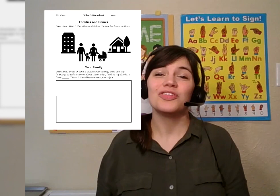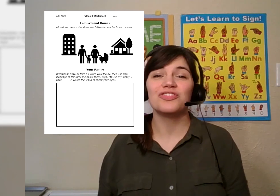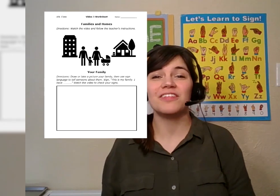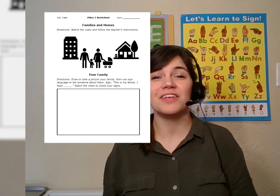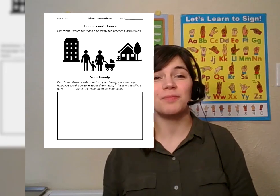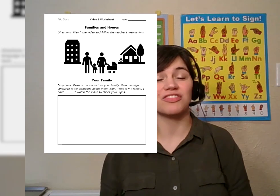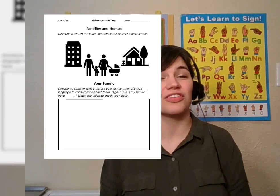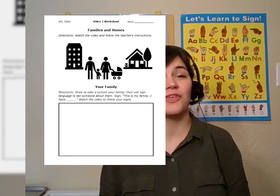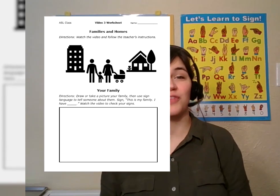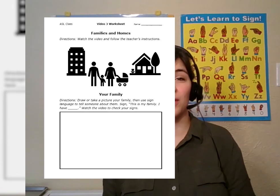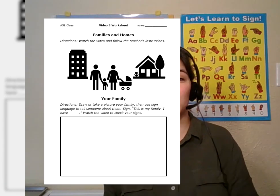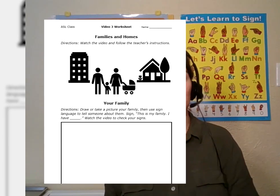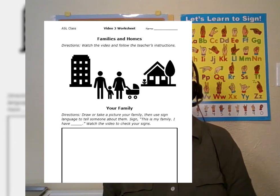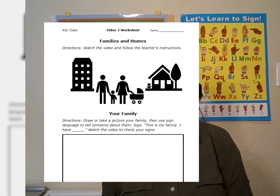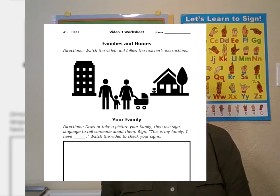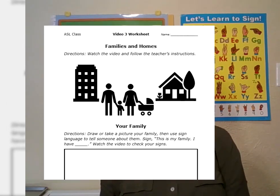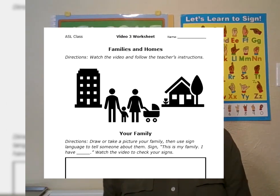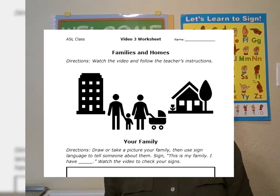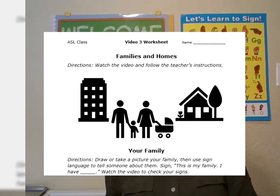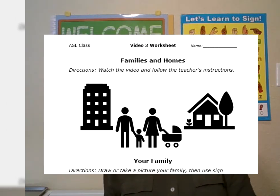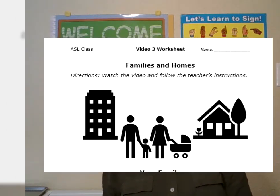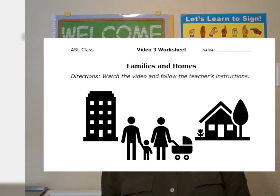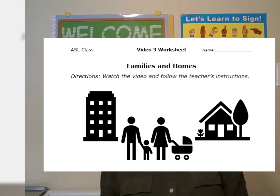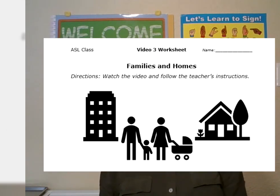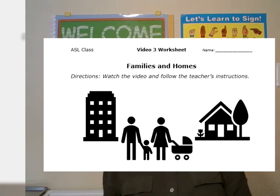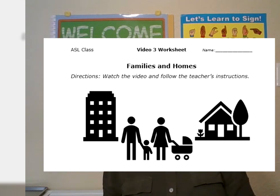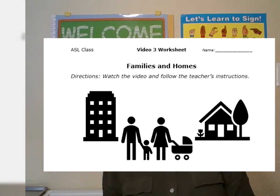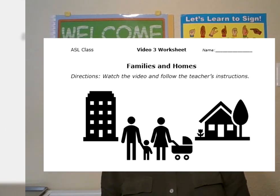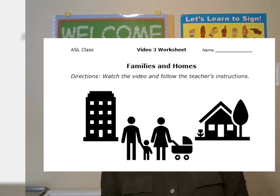should see a picture of a family with a father, a mother, a brother, and a baby.